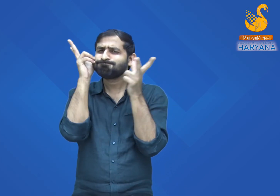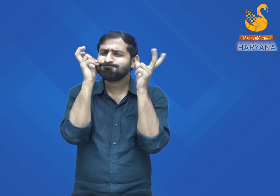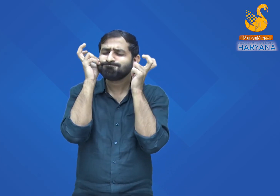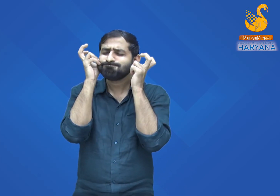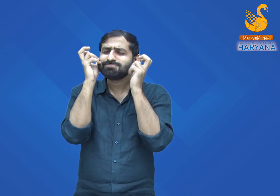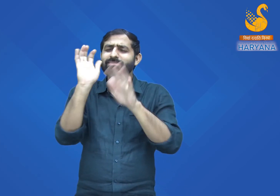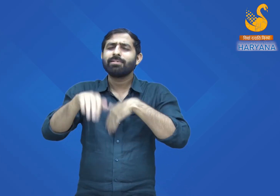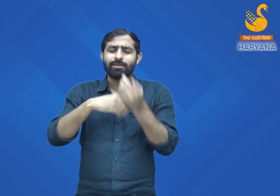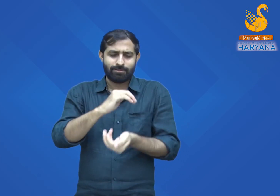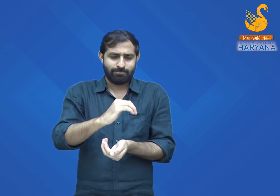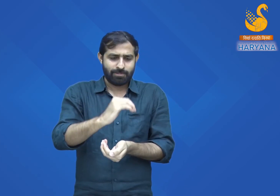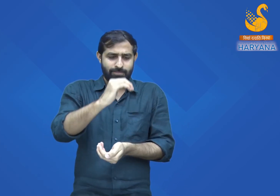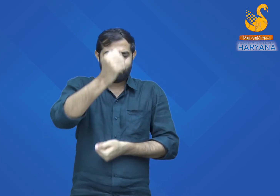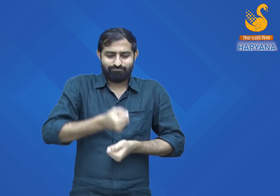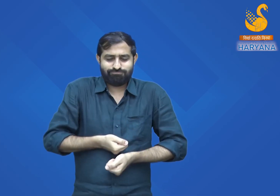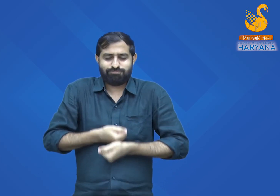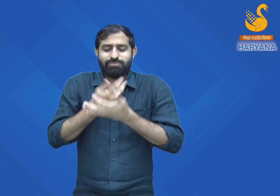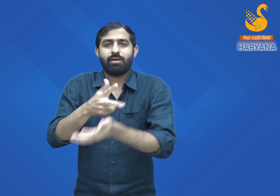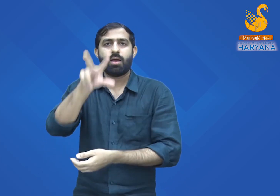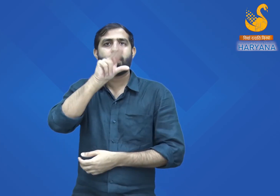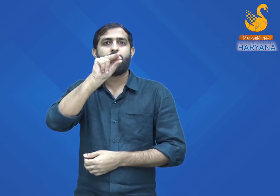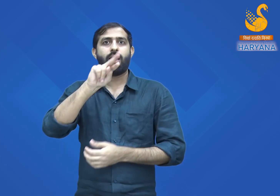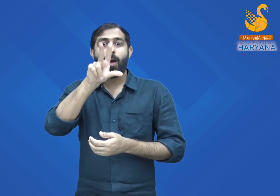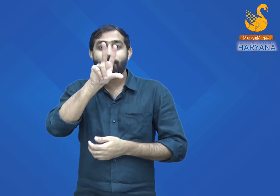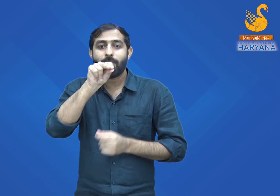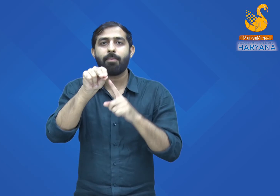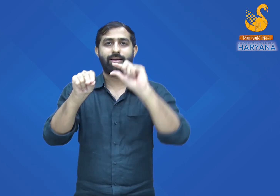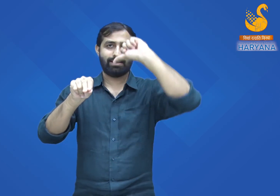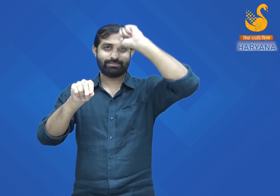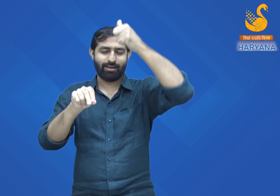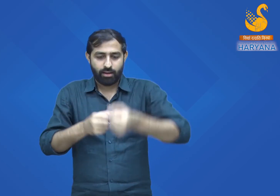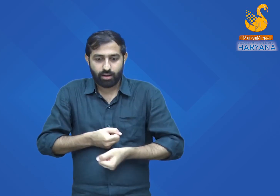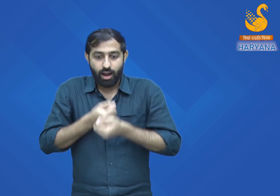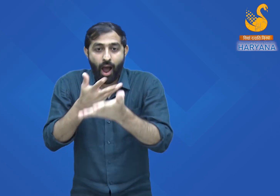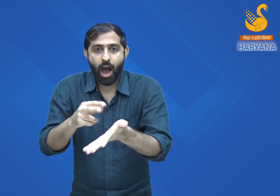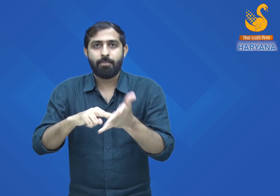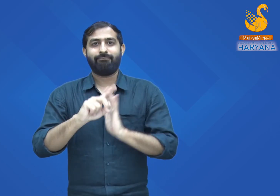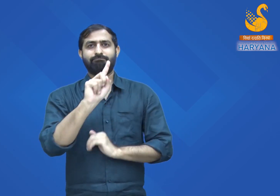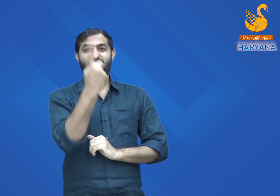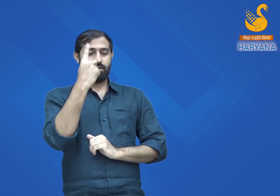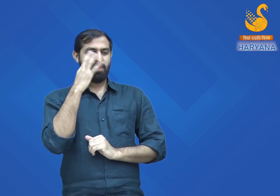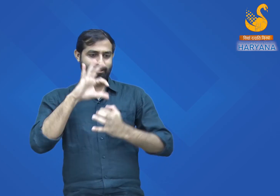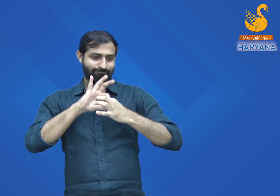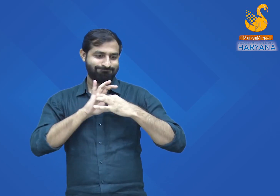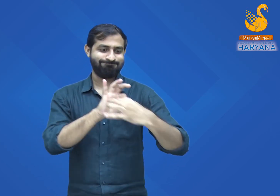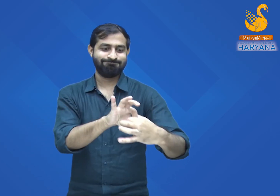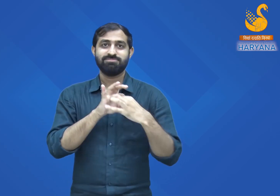and the mother's language links him to his surroundings. He learns to speak through his mother and this is how they connect with each other.